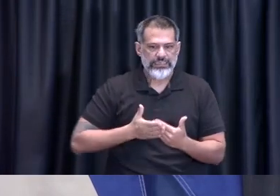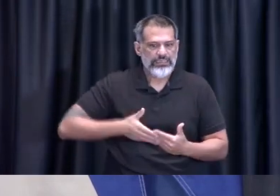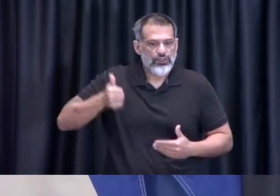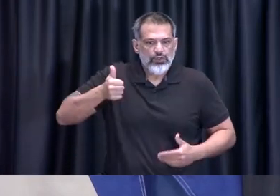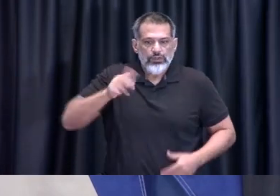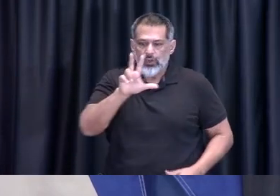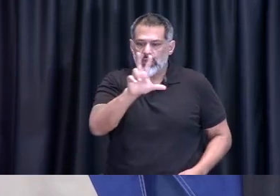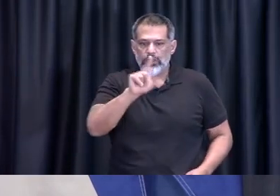311